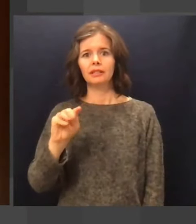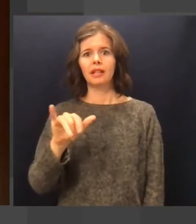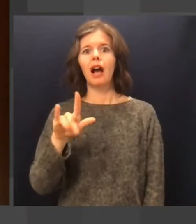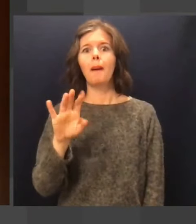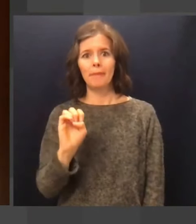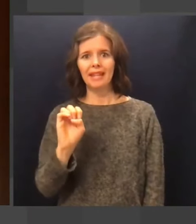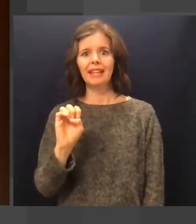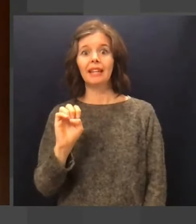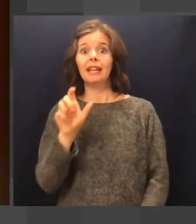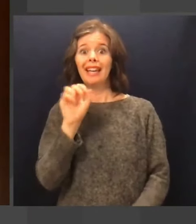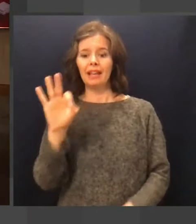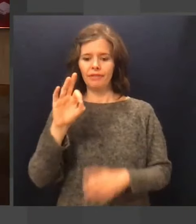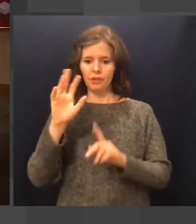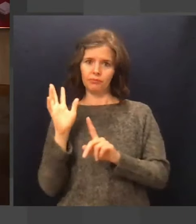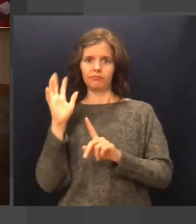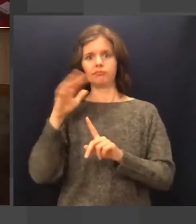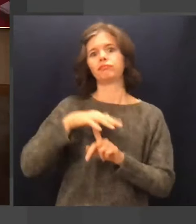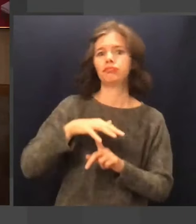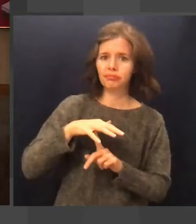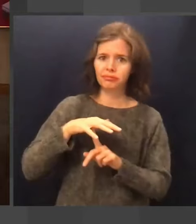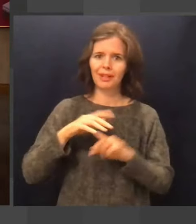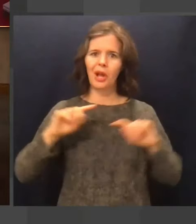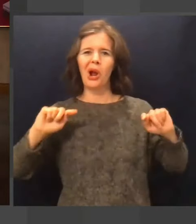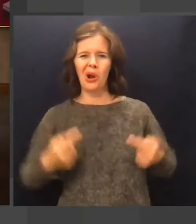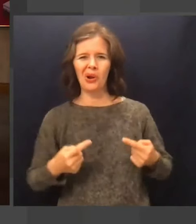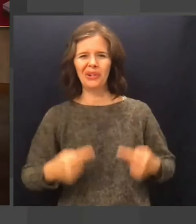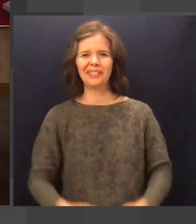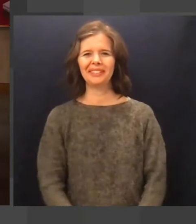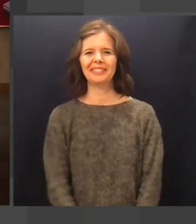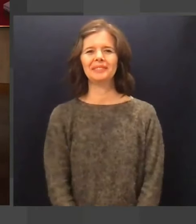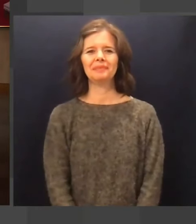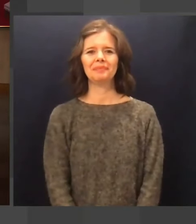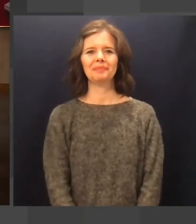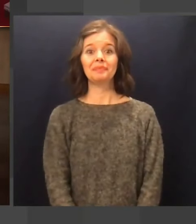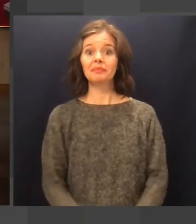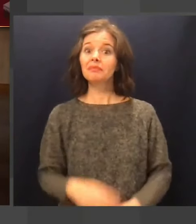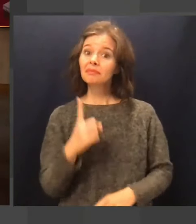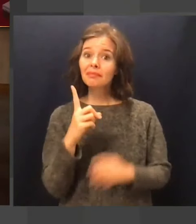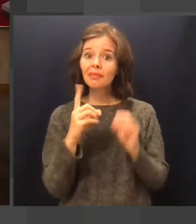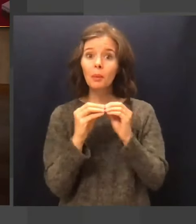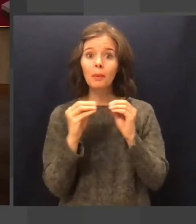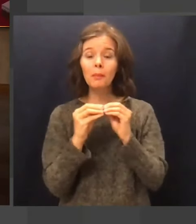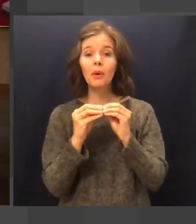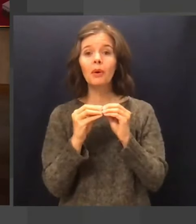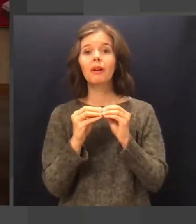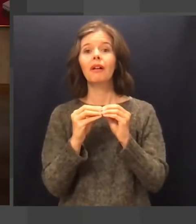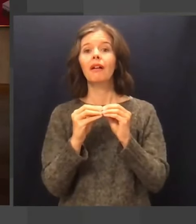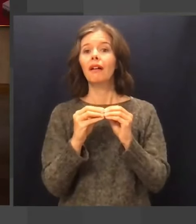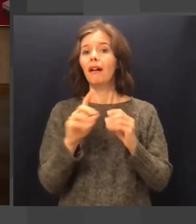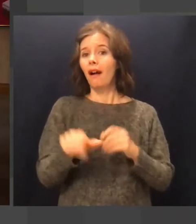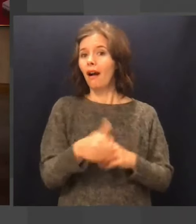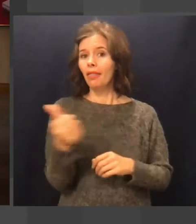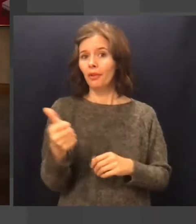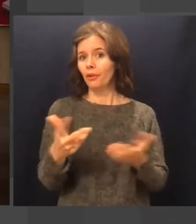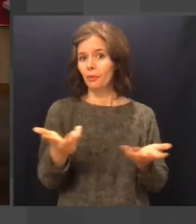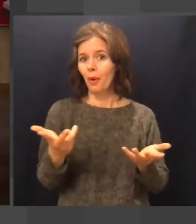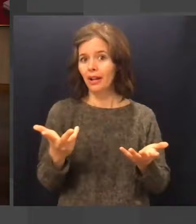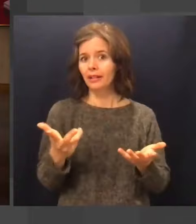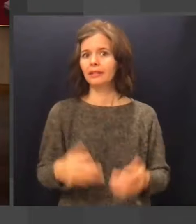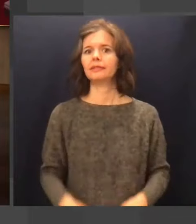YOU FALL ON THE DRIP STONES YOU WILL GET THAT.